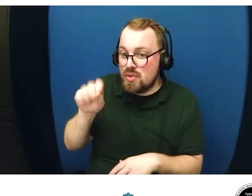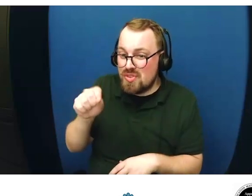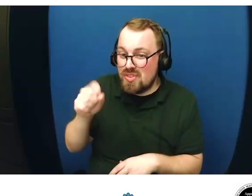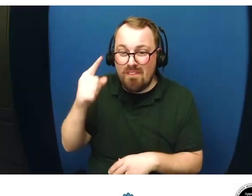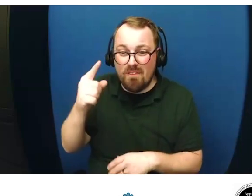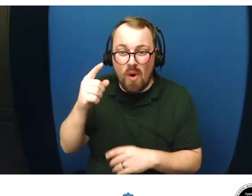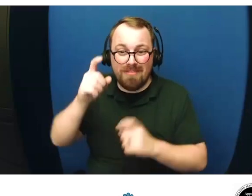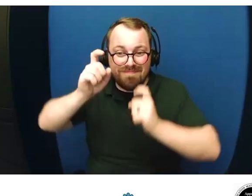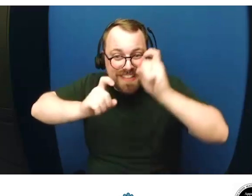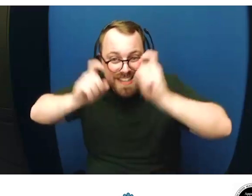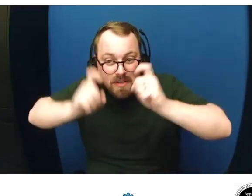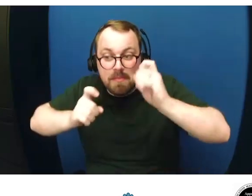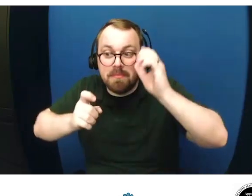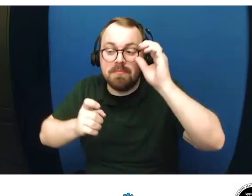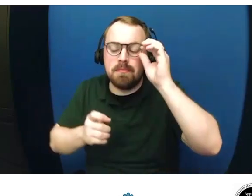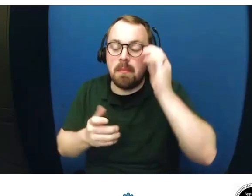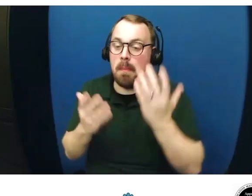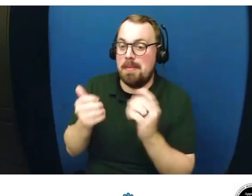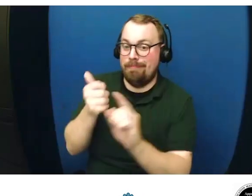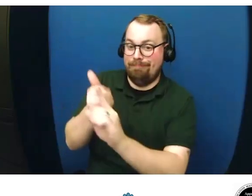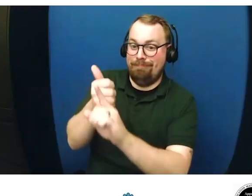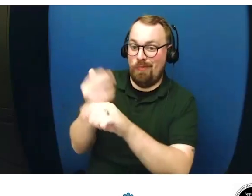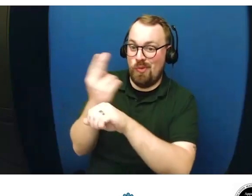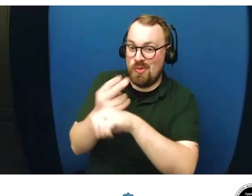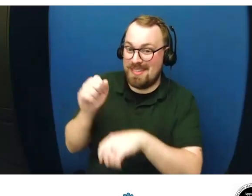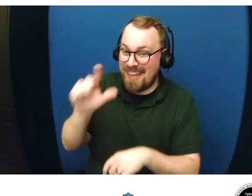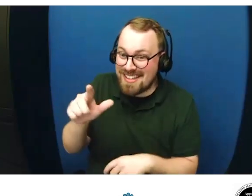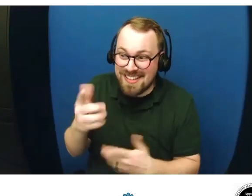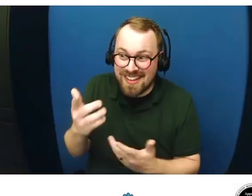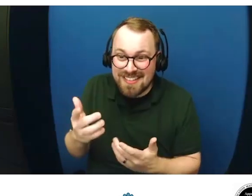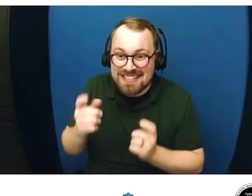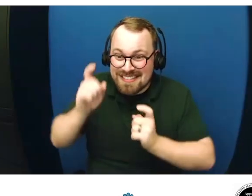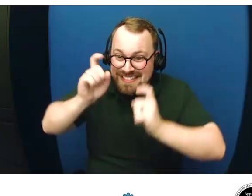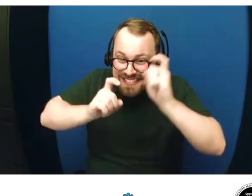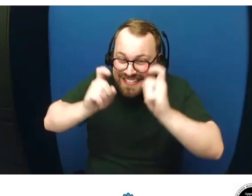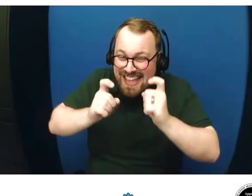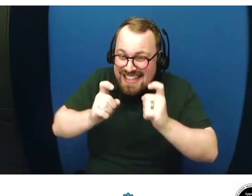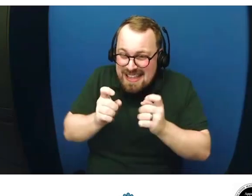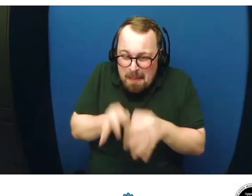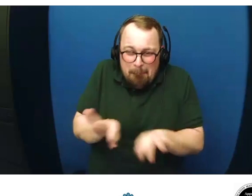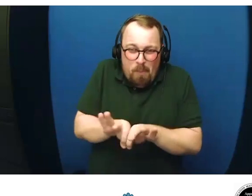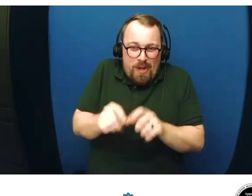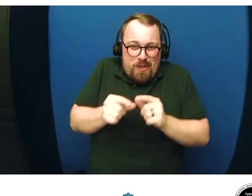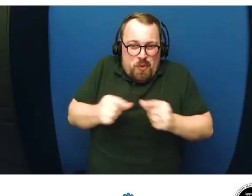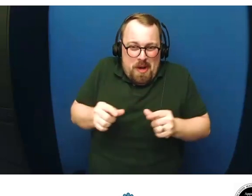You know, if they're using ASL, facial expressions and facial grammar are a huge piece of that,